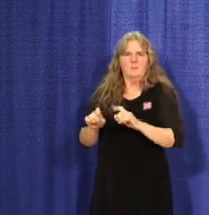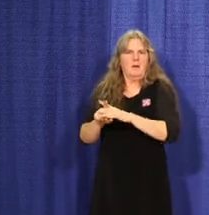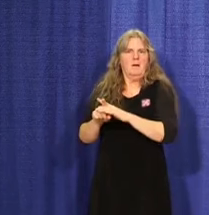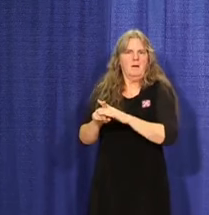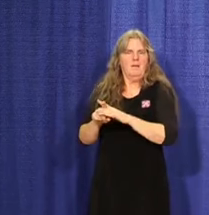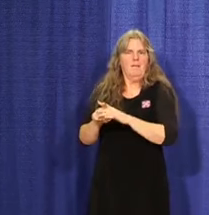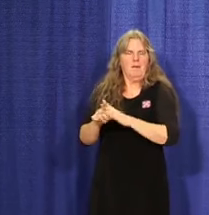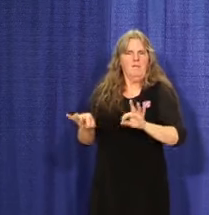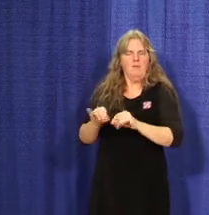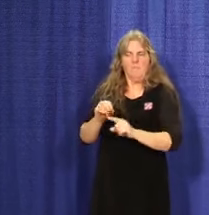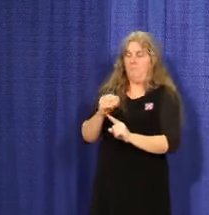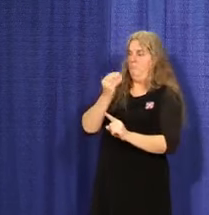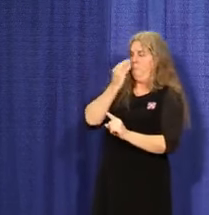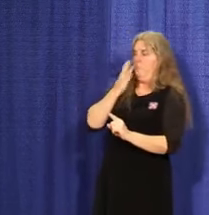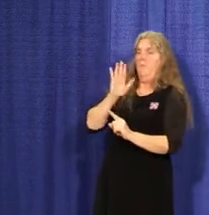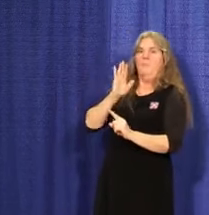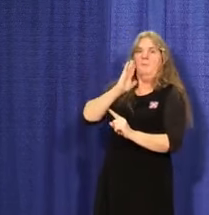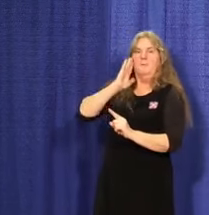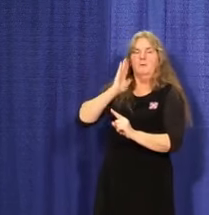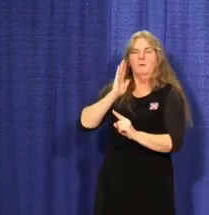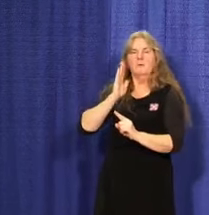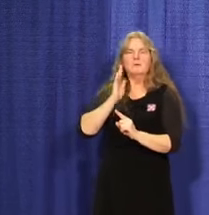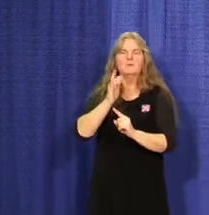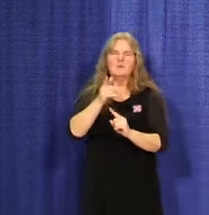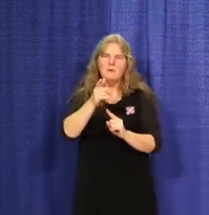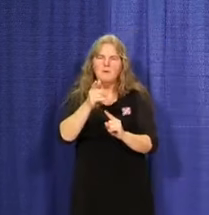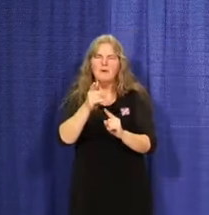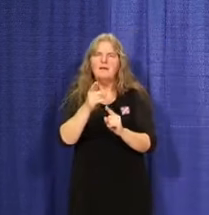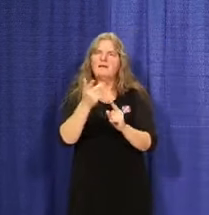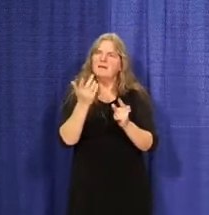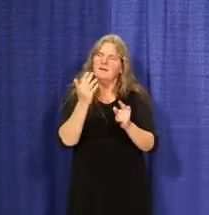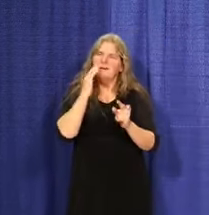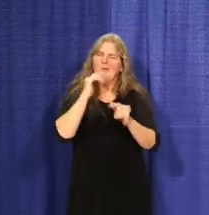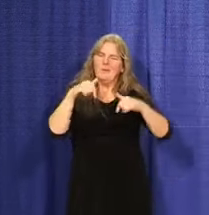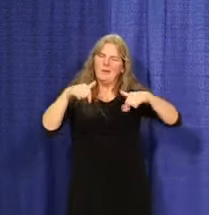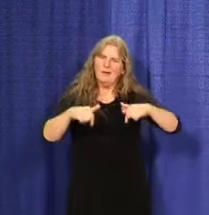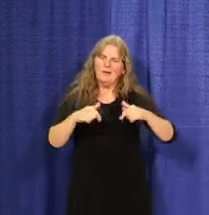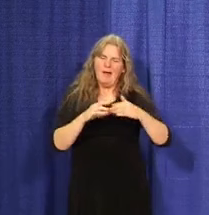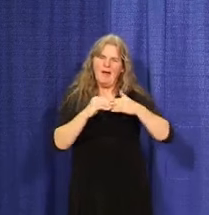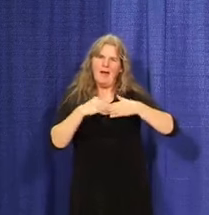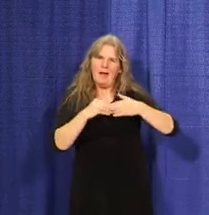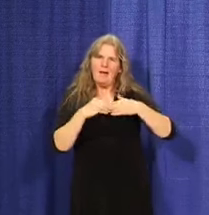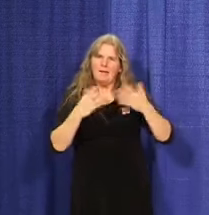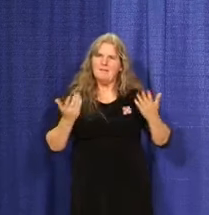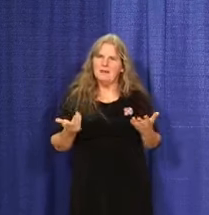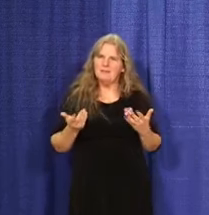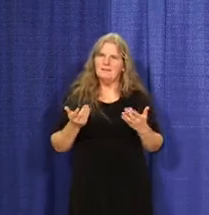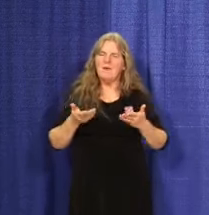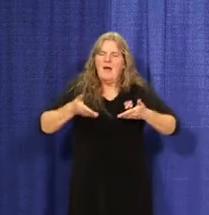people coming and going, and that thousands have made that trip from BC into Yukon and